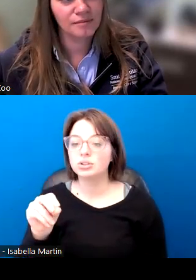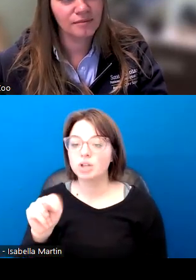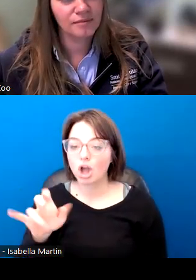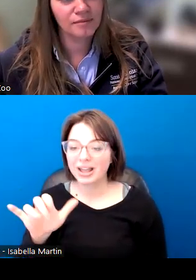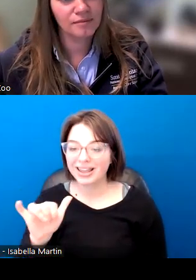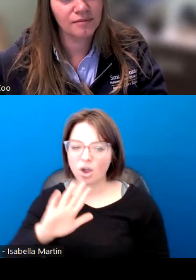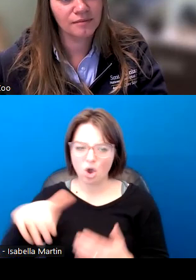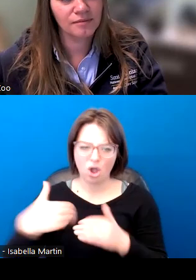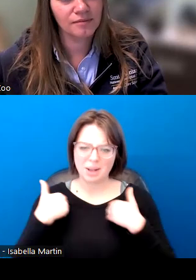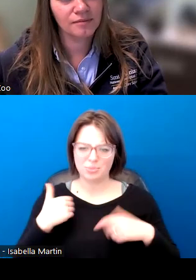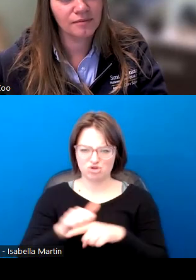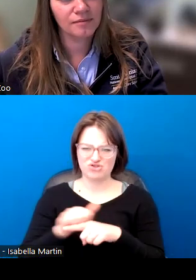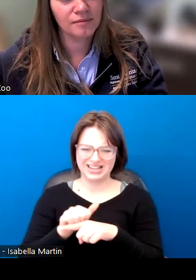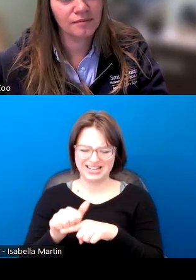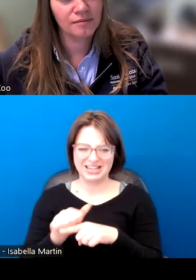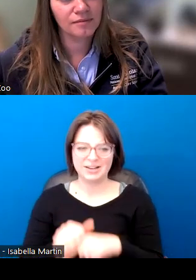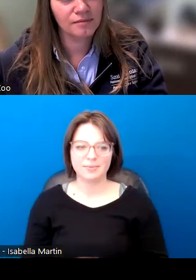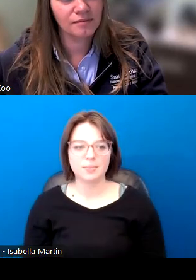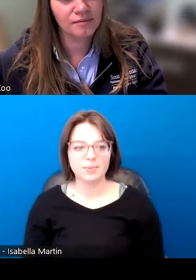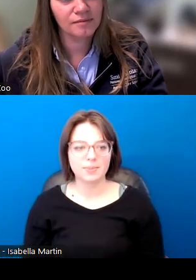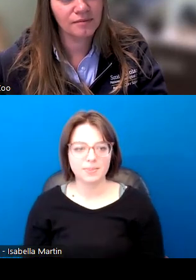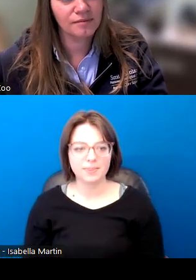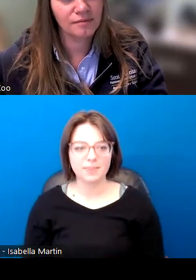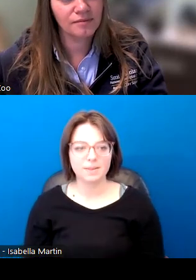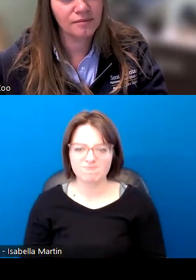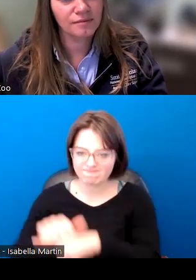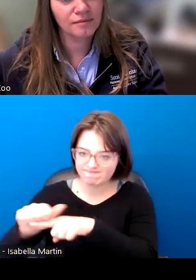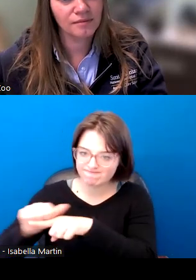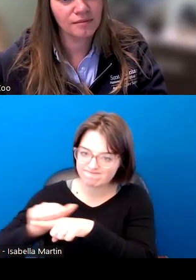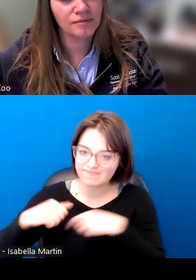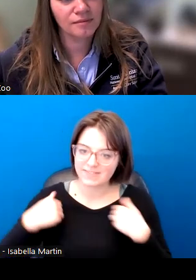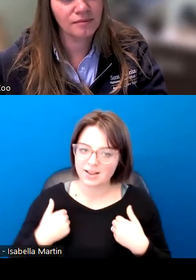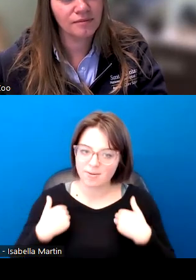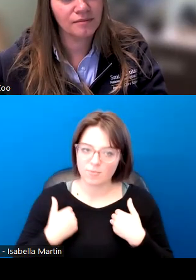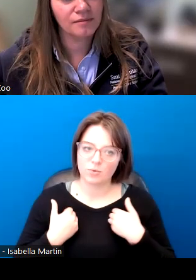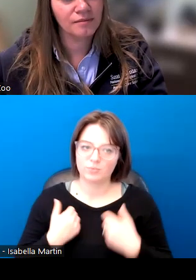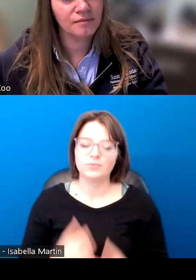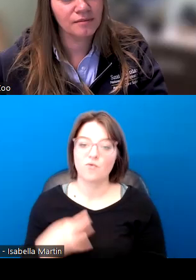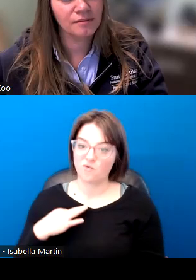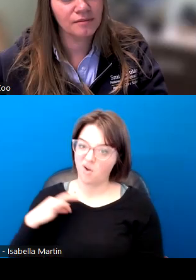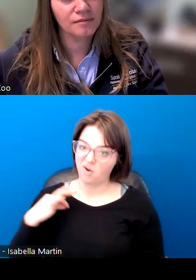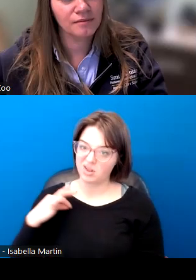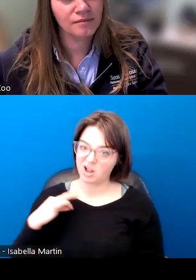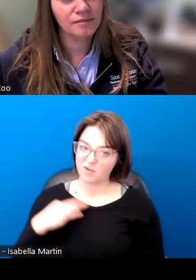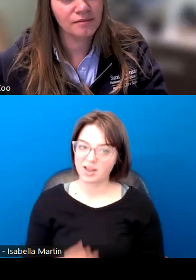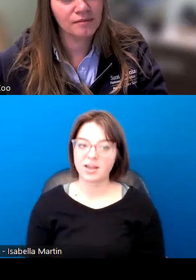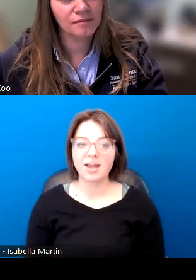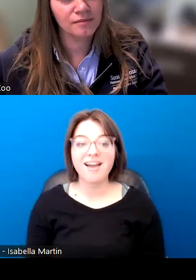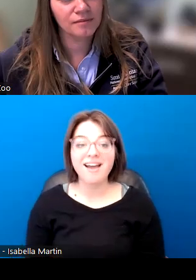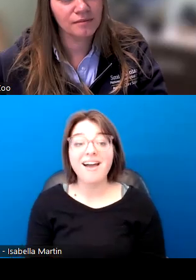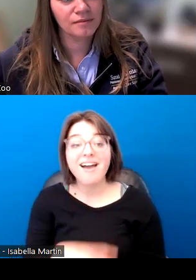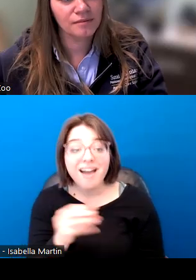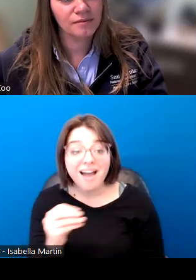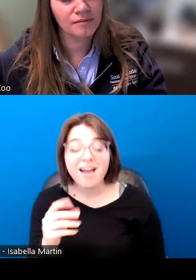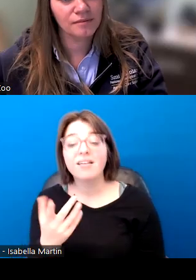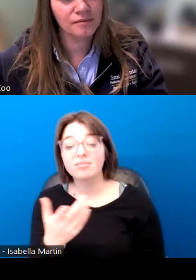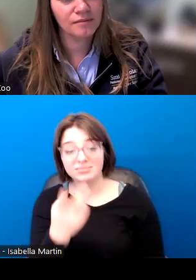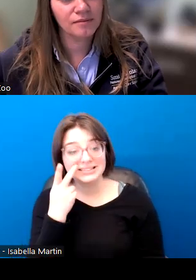diet allotments to train the animals voluntarily and then also using those extra enrichment or